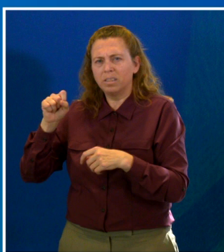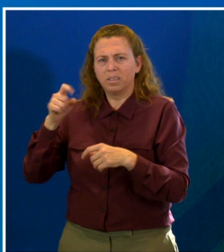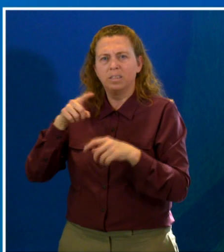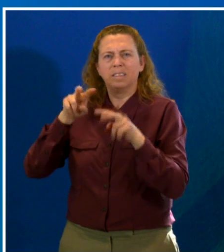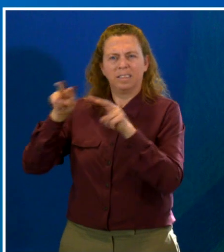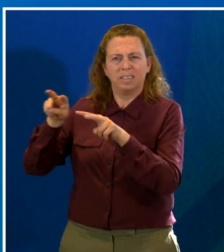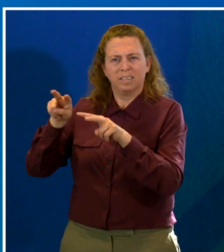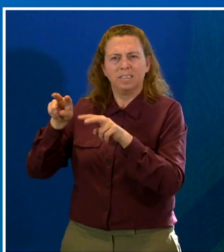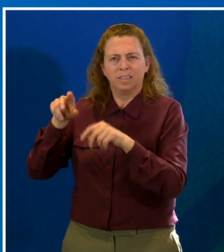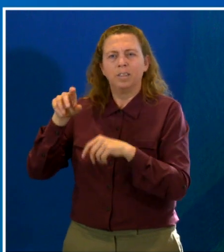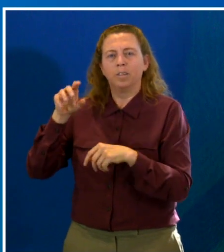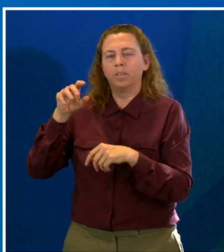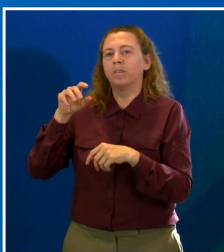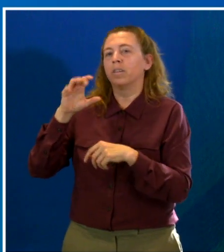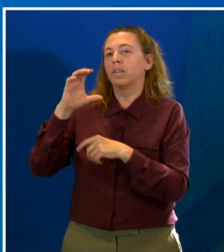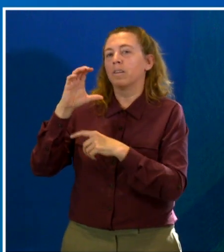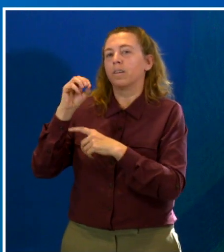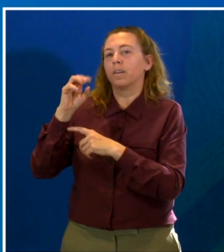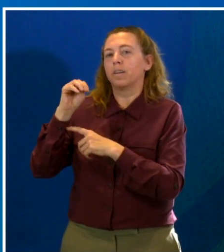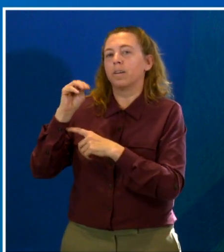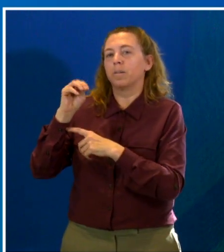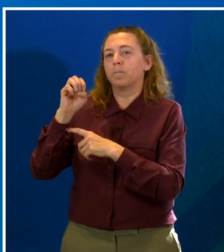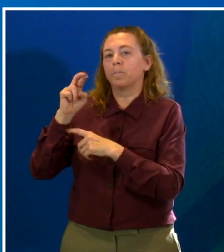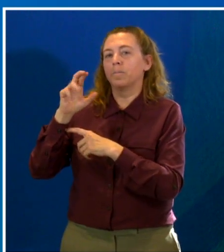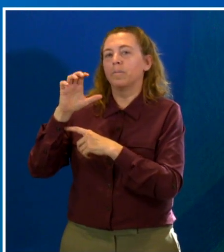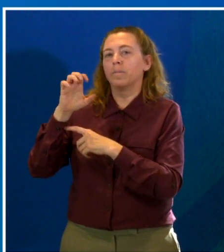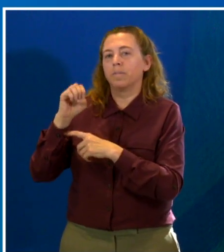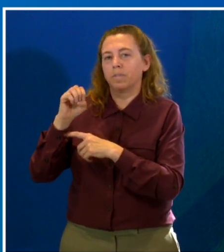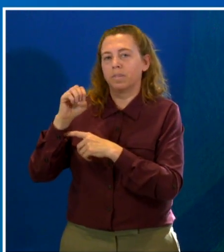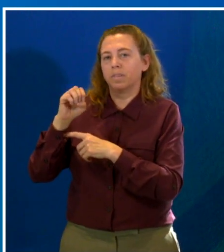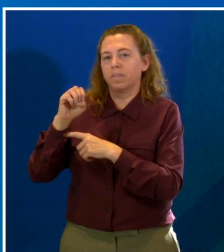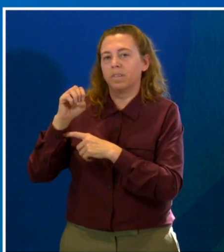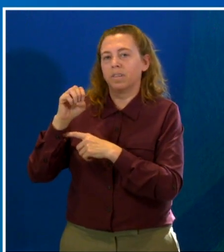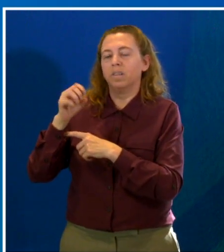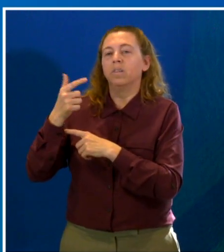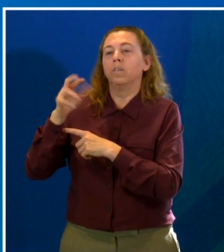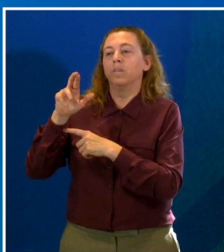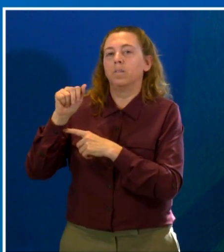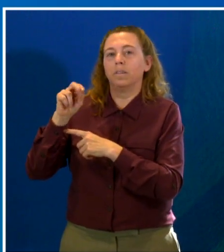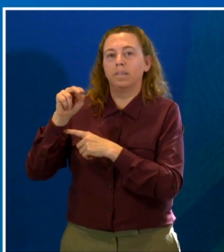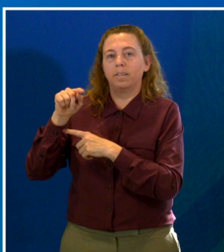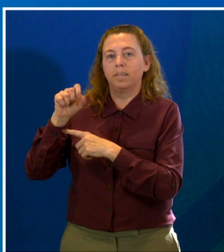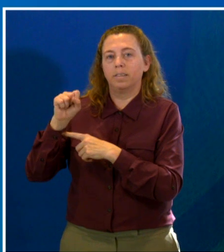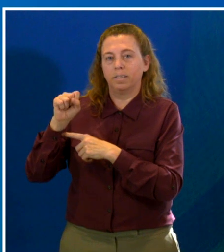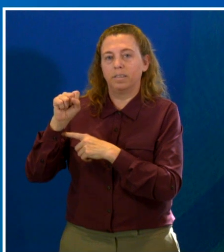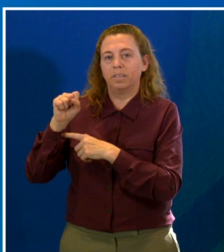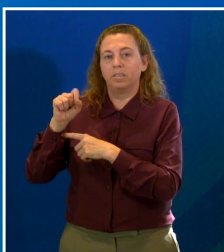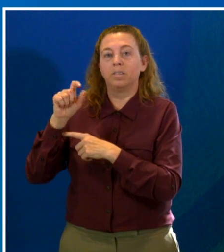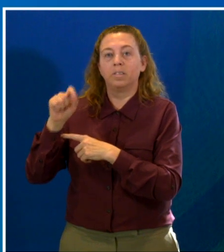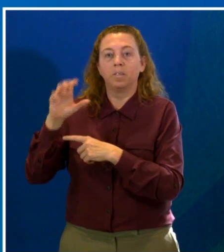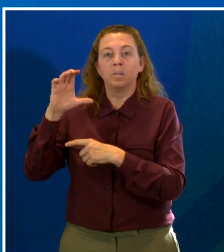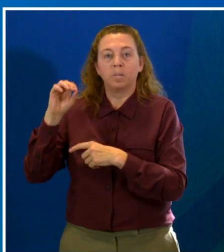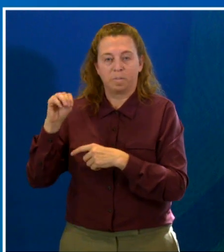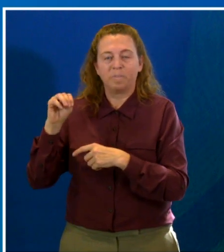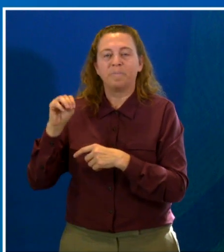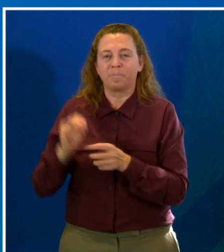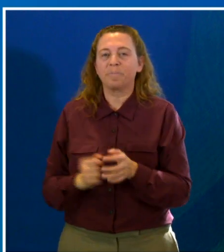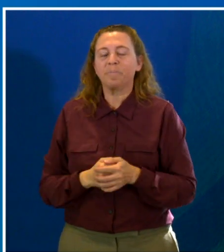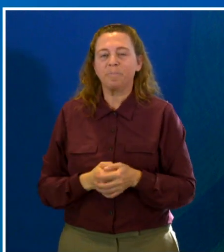And here in Vancouver, the city's new Street Eats program developed to support our struggling restaurant community